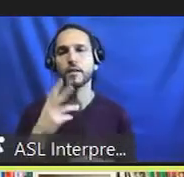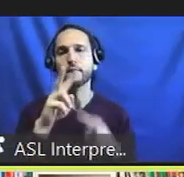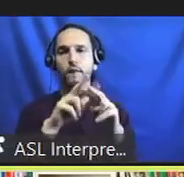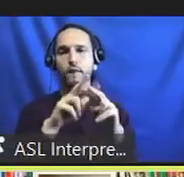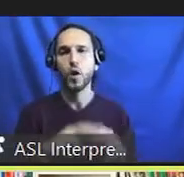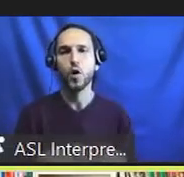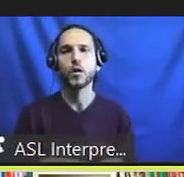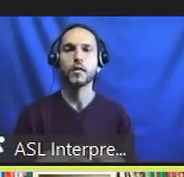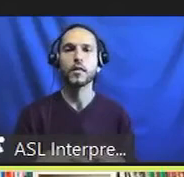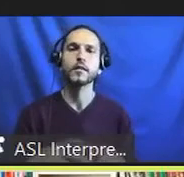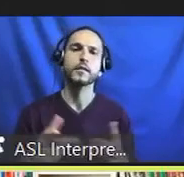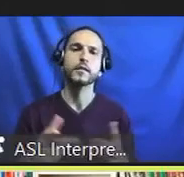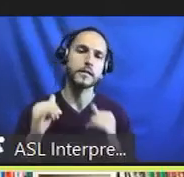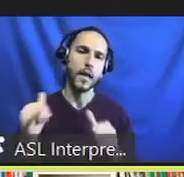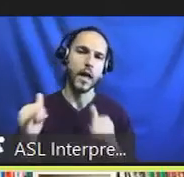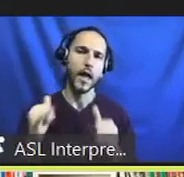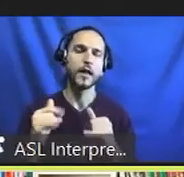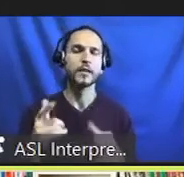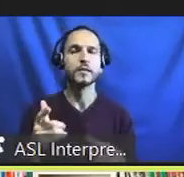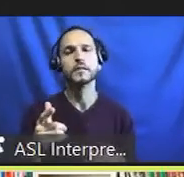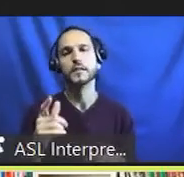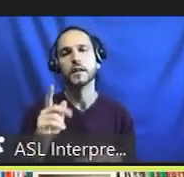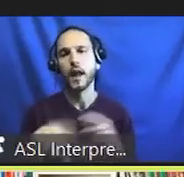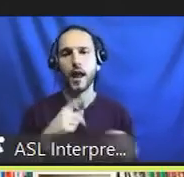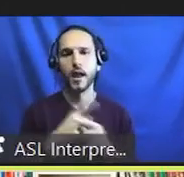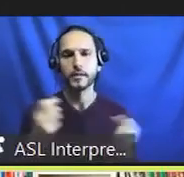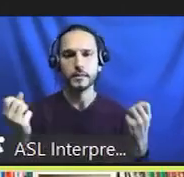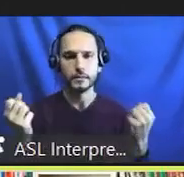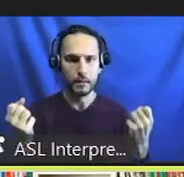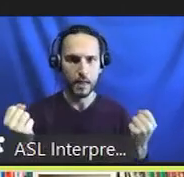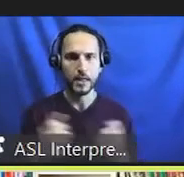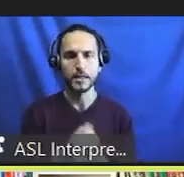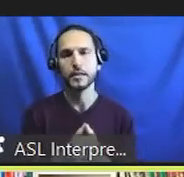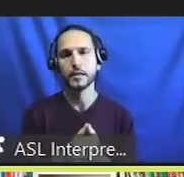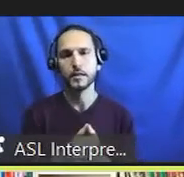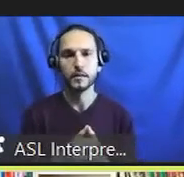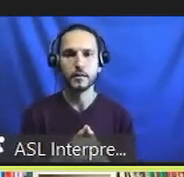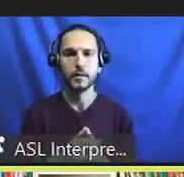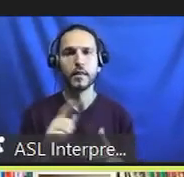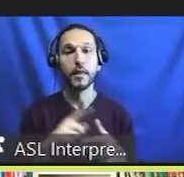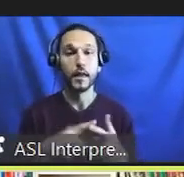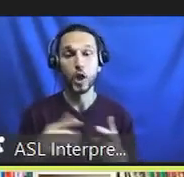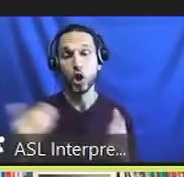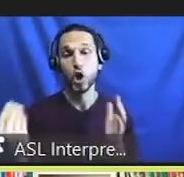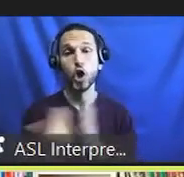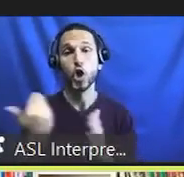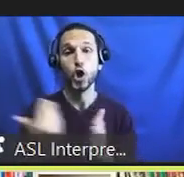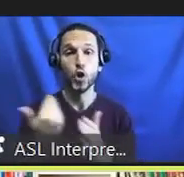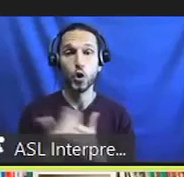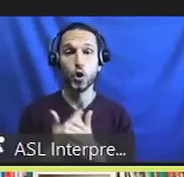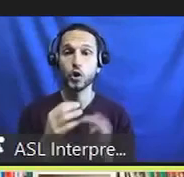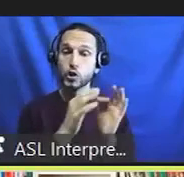share, a certain type of signing that each of them share. And therefore, when there's a new interpreter, a new ASL